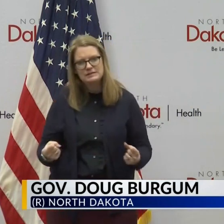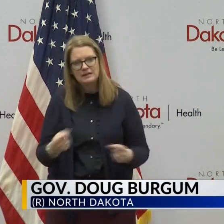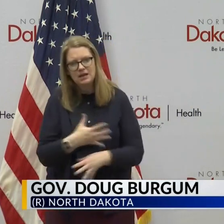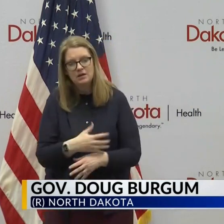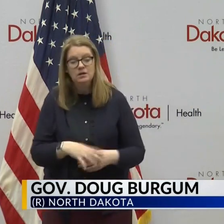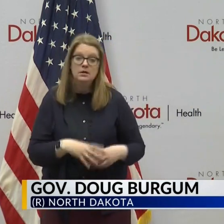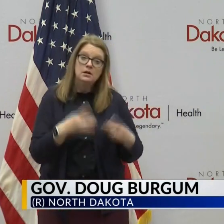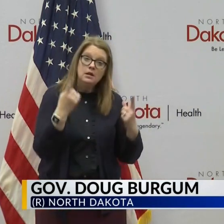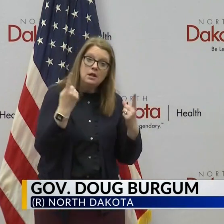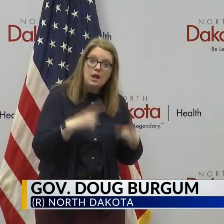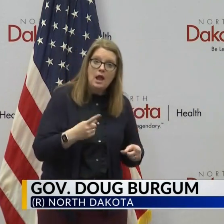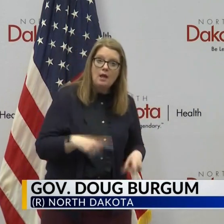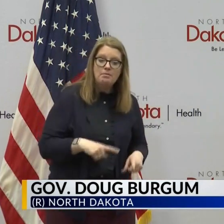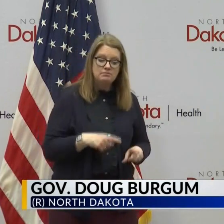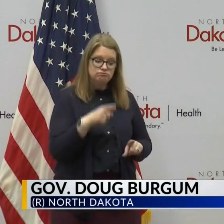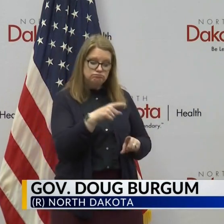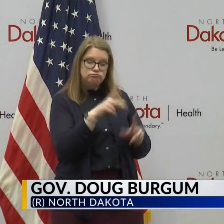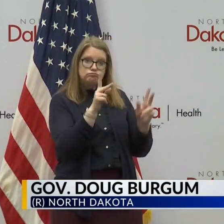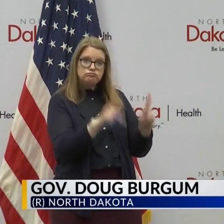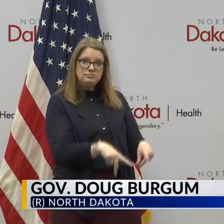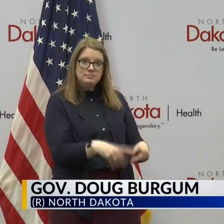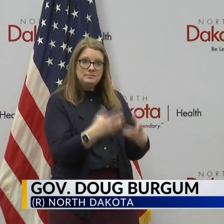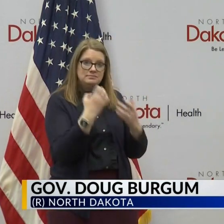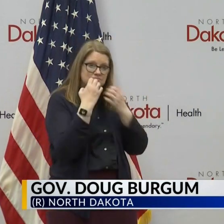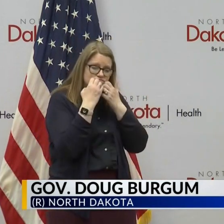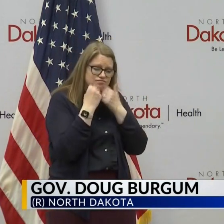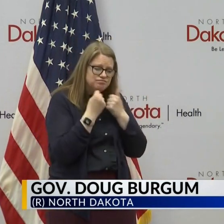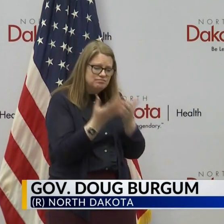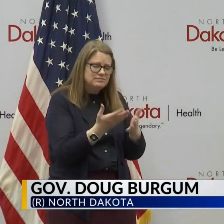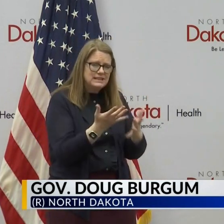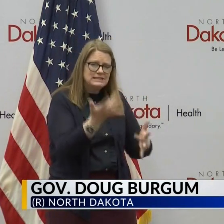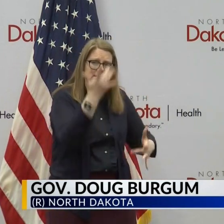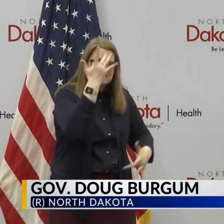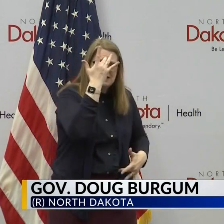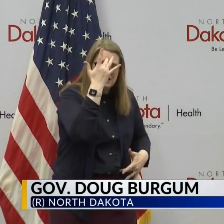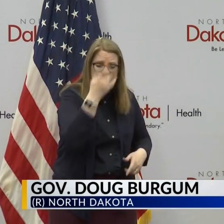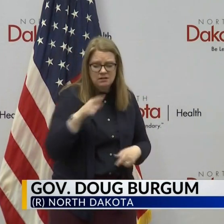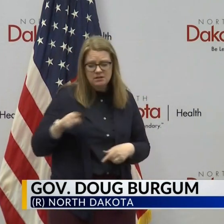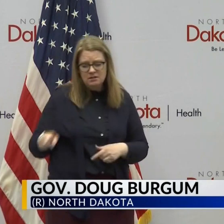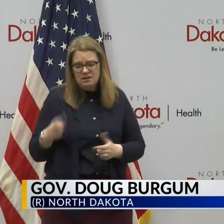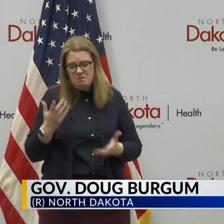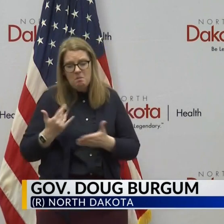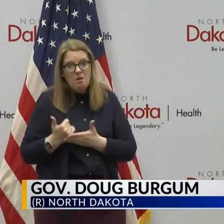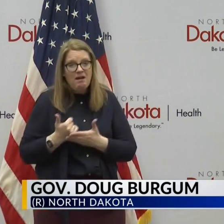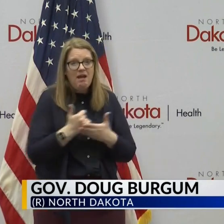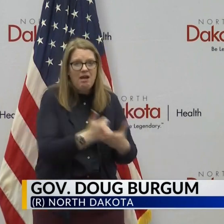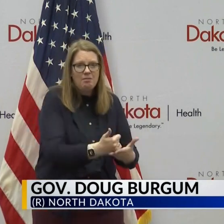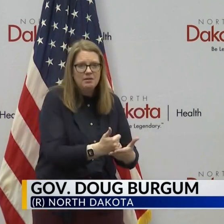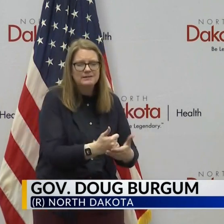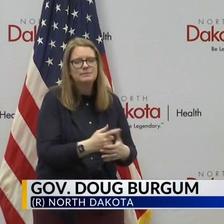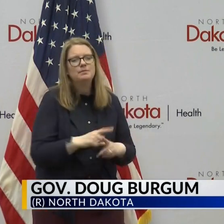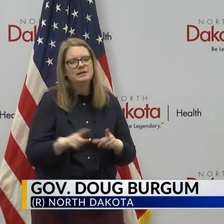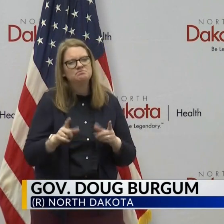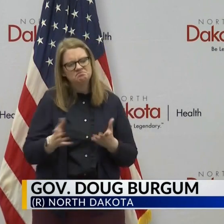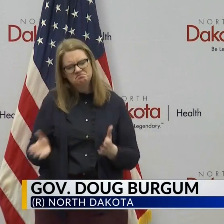ANXIETY OF THEM GETTING SICK OR FEAR OF A LOVED ONE GETTING SICK. IT'S IMPORTANT IF A LOVED ONE GETS SICK, ACKNOWLEDGE THE